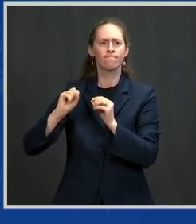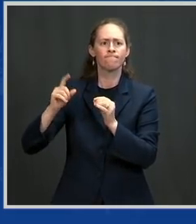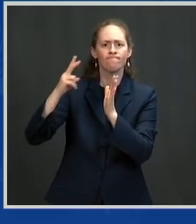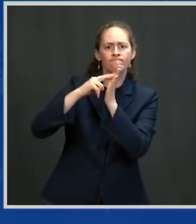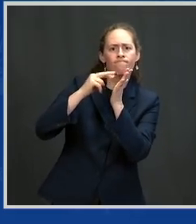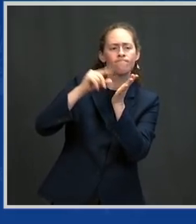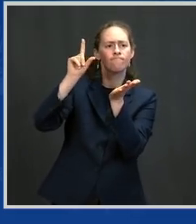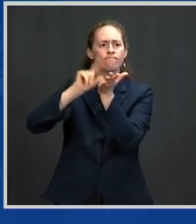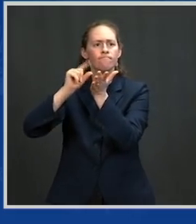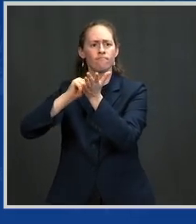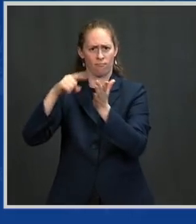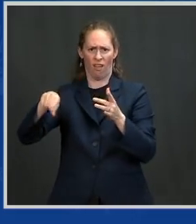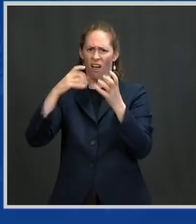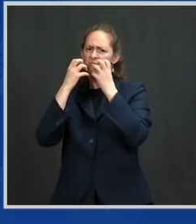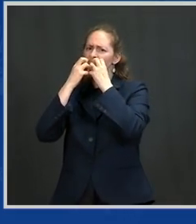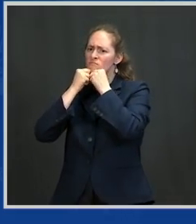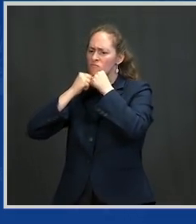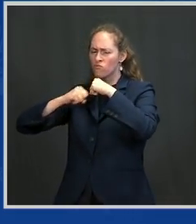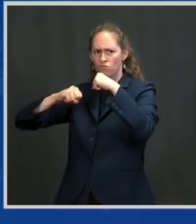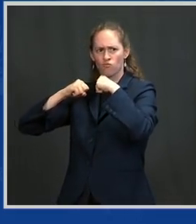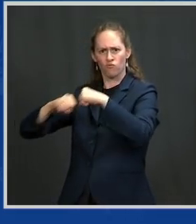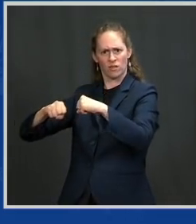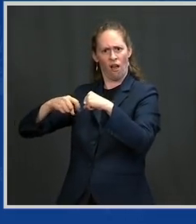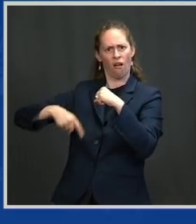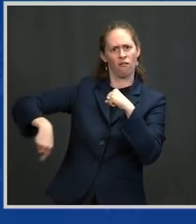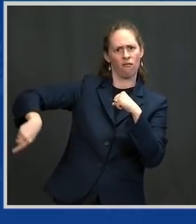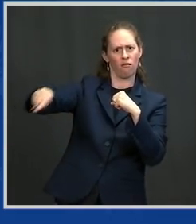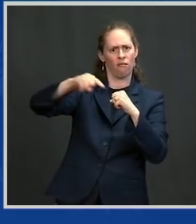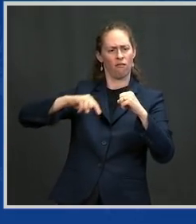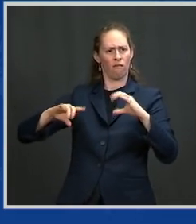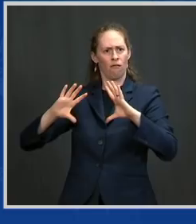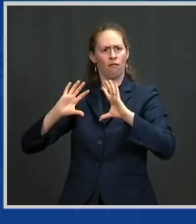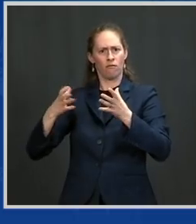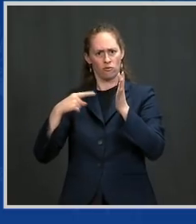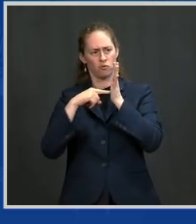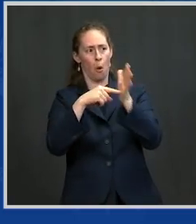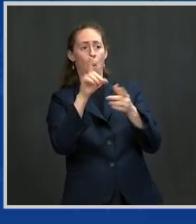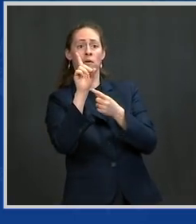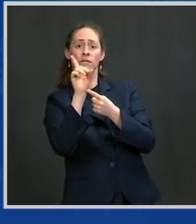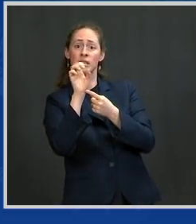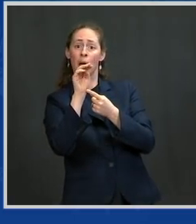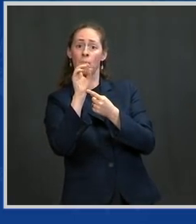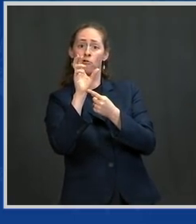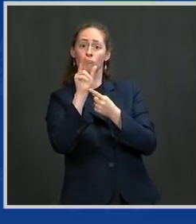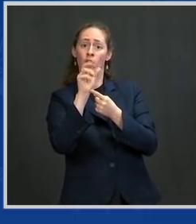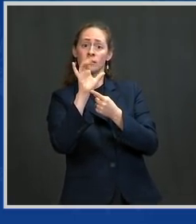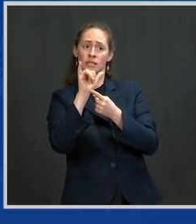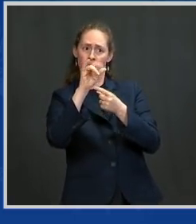That's how I'll prove that democracy and that our Alliance can still prevail against the challenges of our time